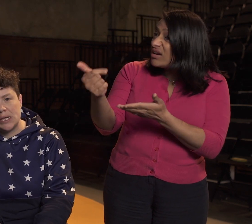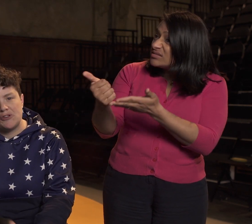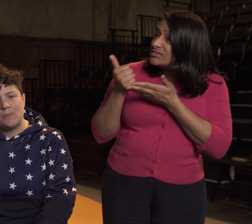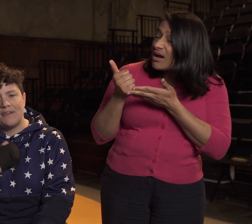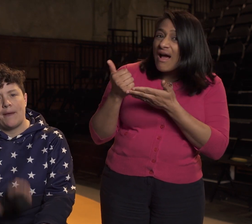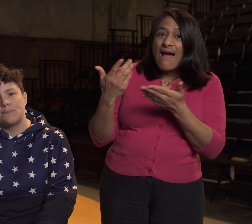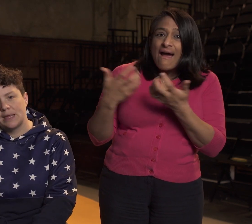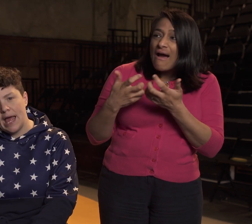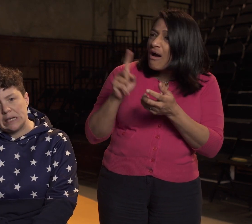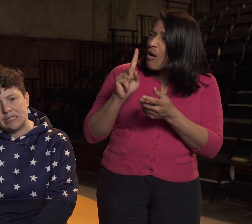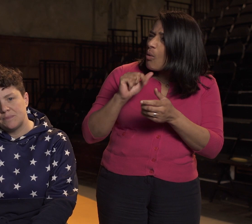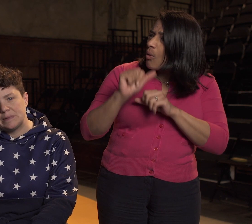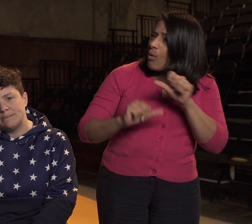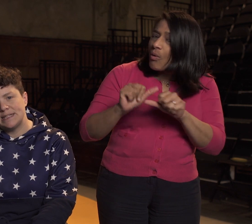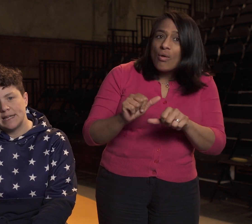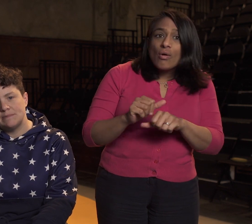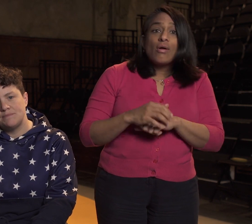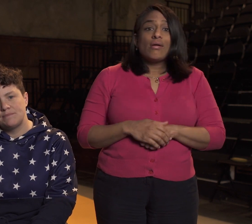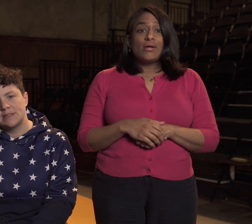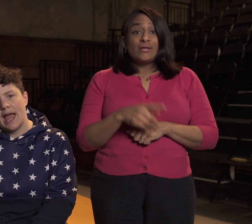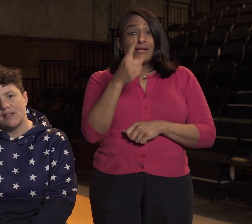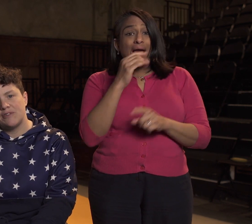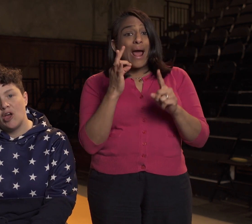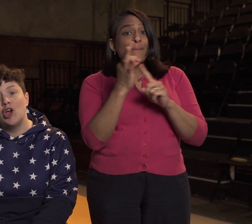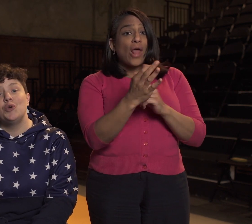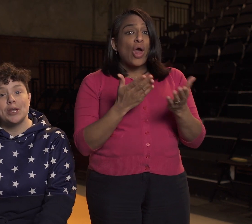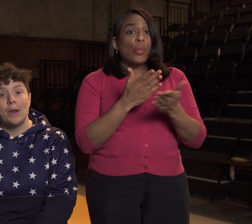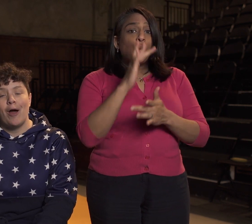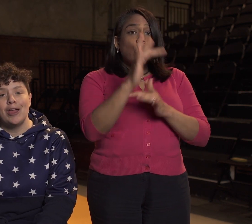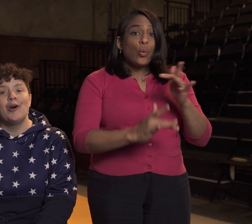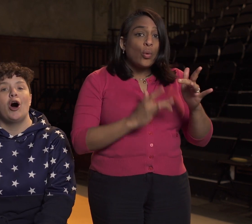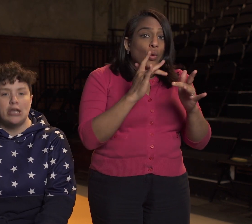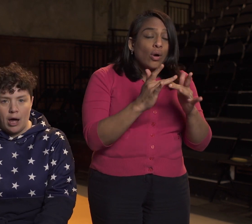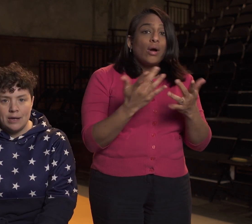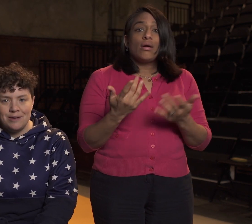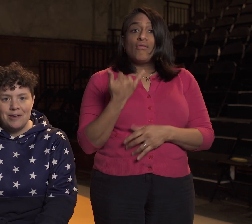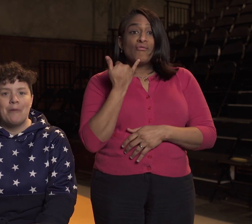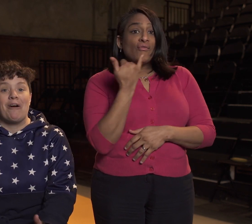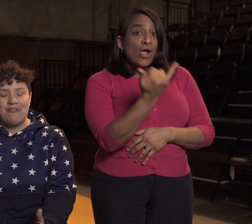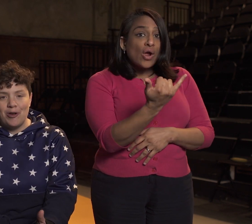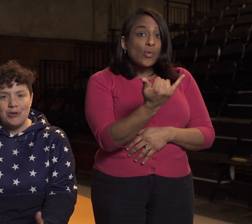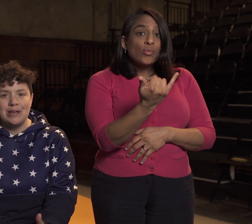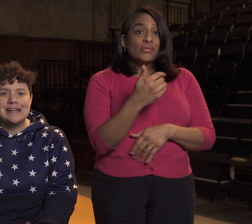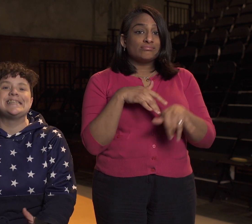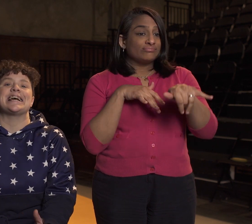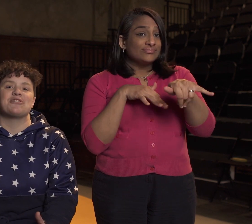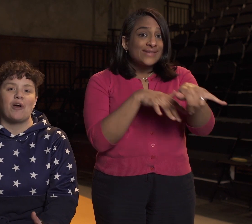biscuit, cats, biscuit, cats You can apply online, by phone, textphone,